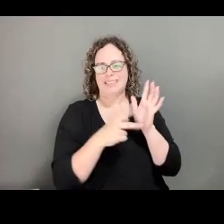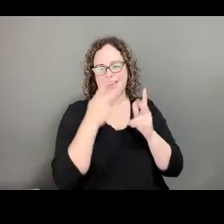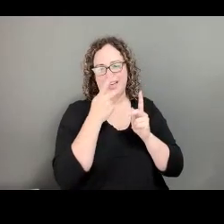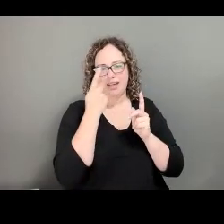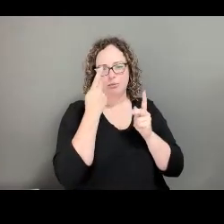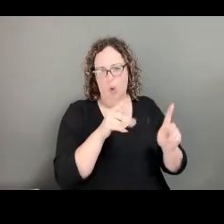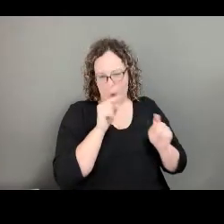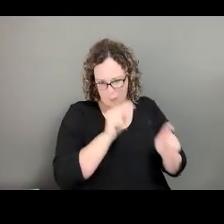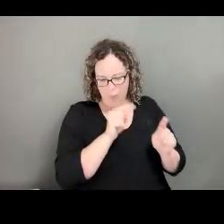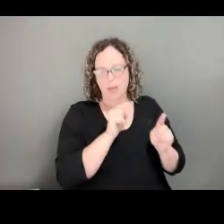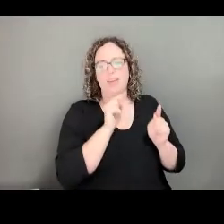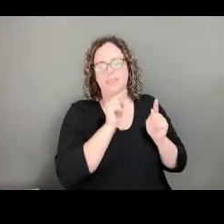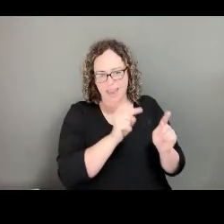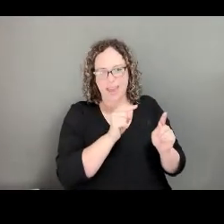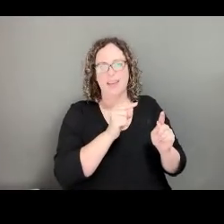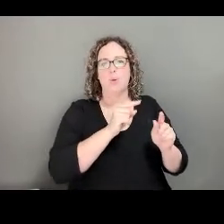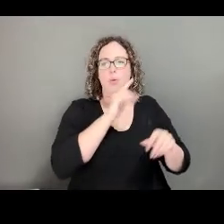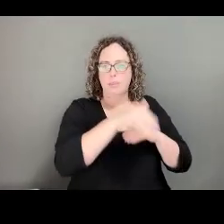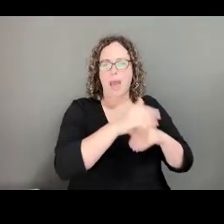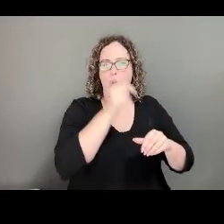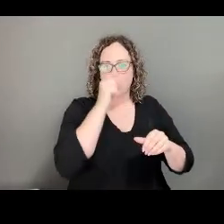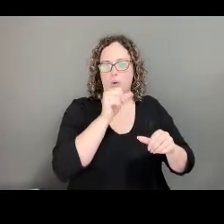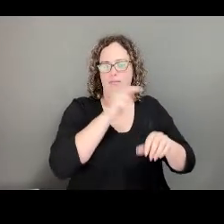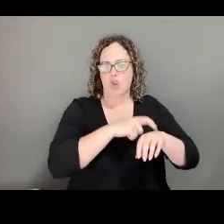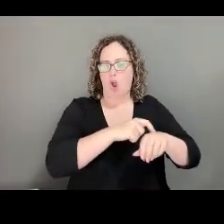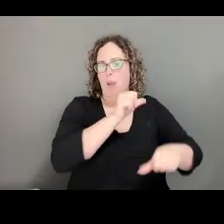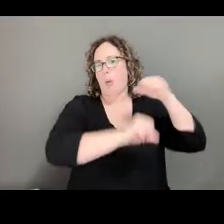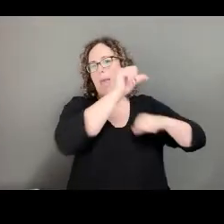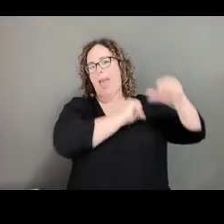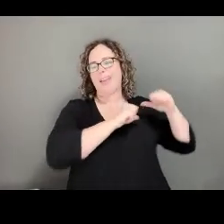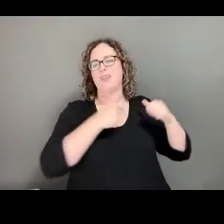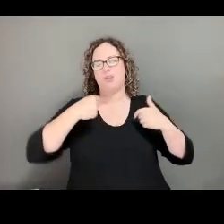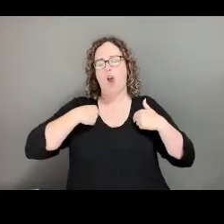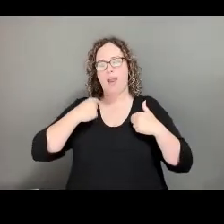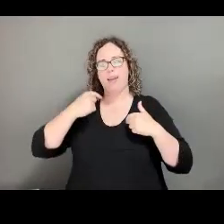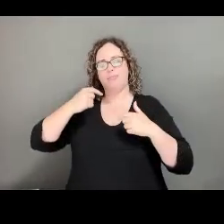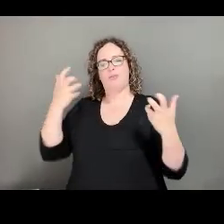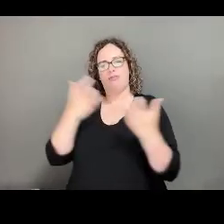So introduction. Who am I?